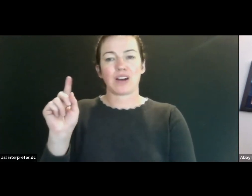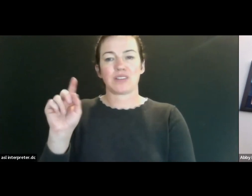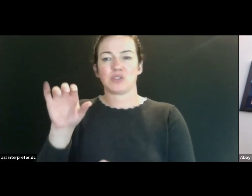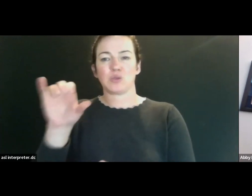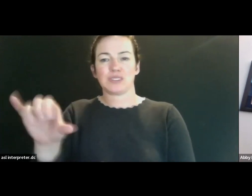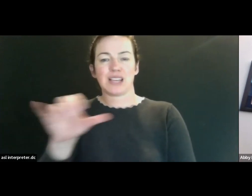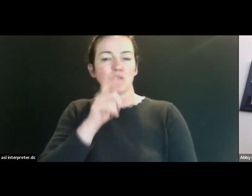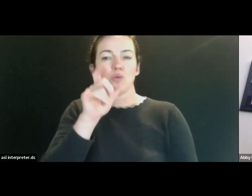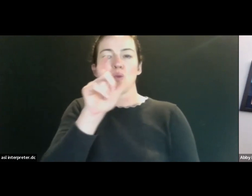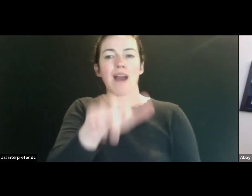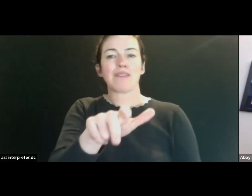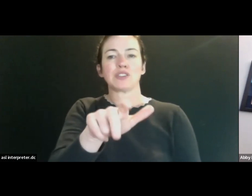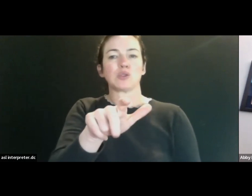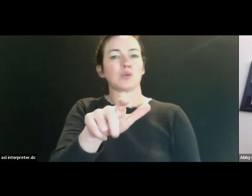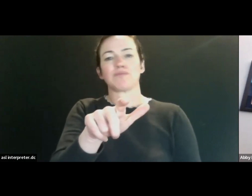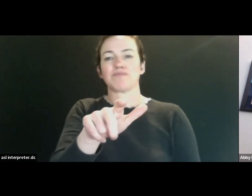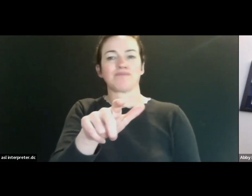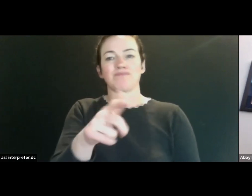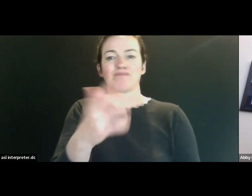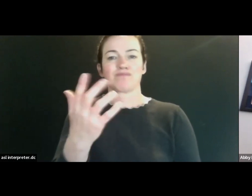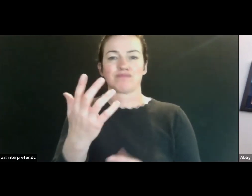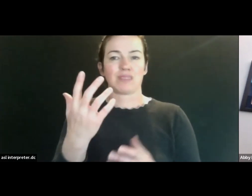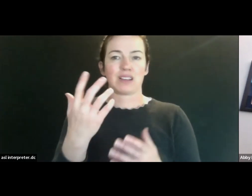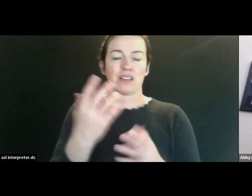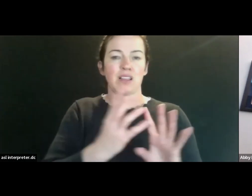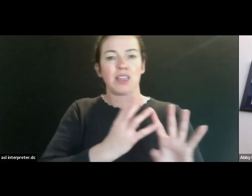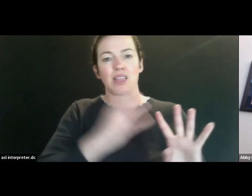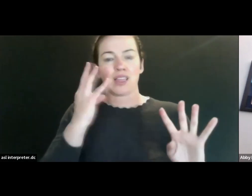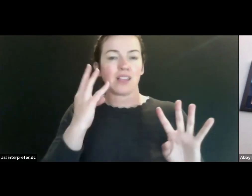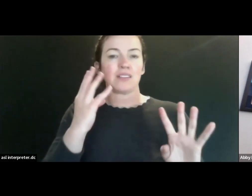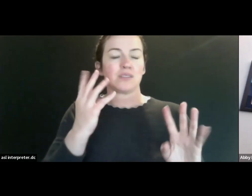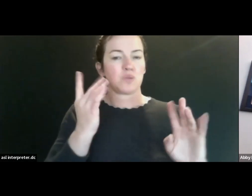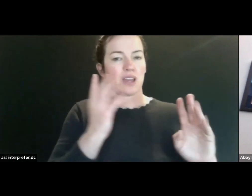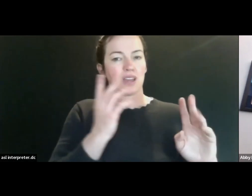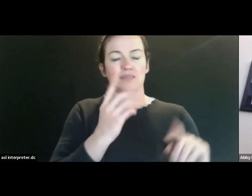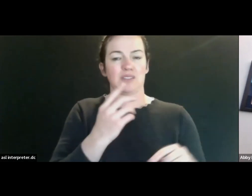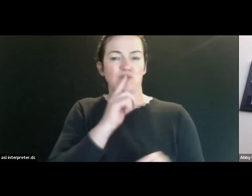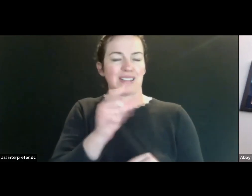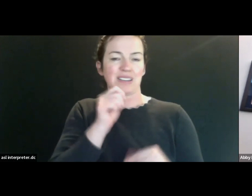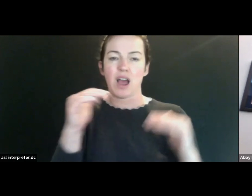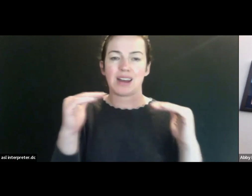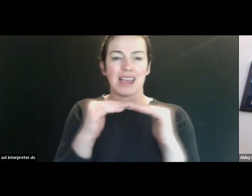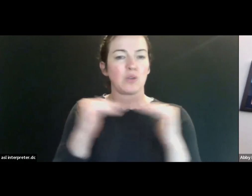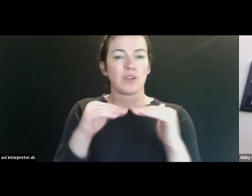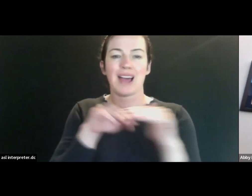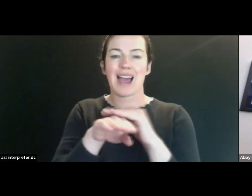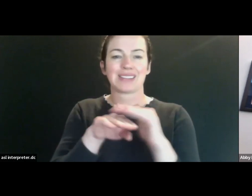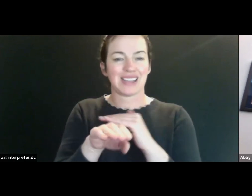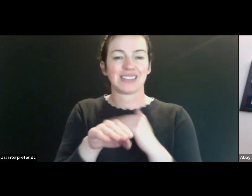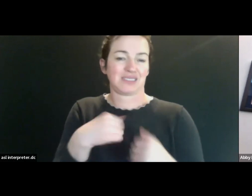you don't have to take the longer time. It is not equitable. And we completely understand